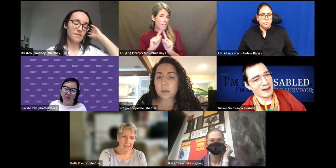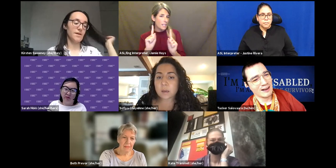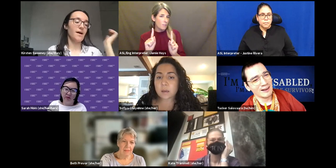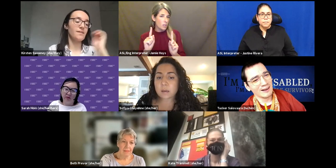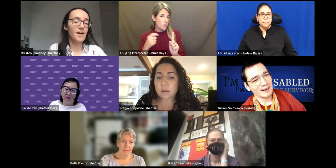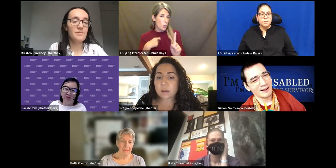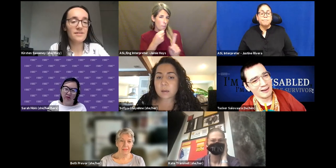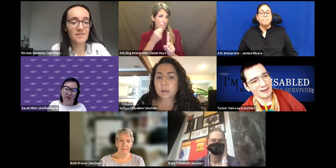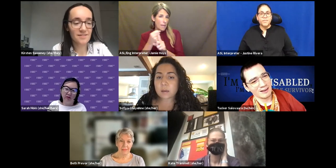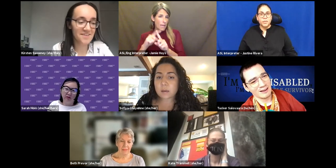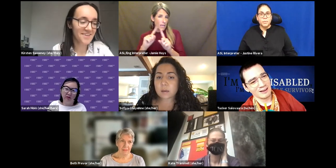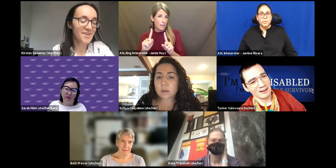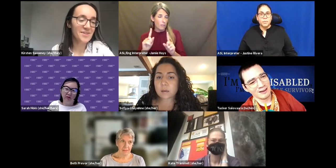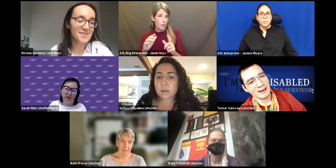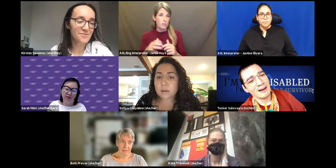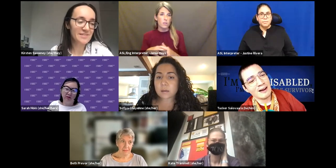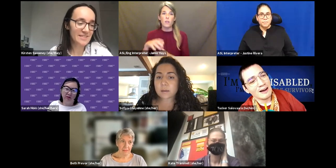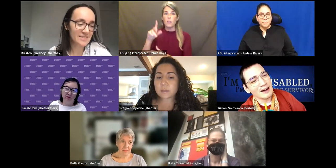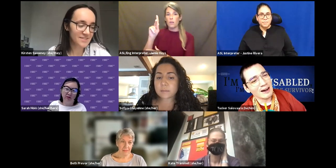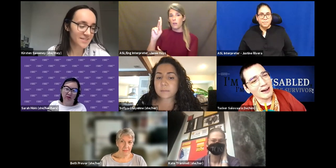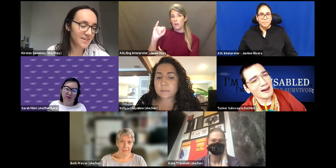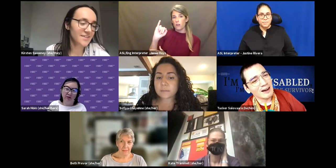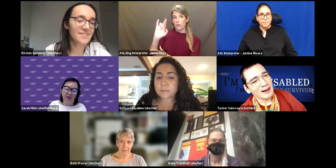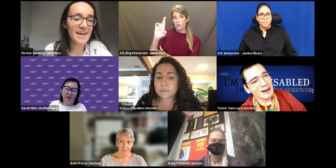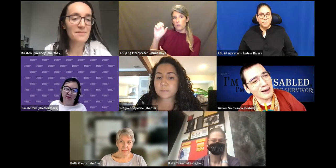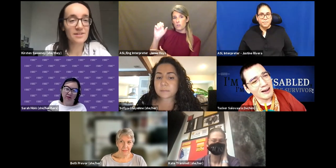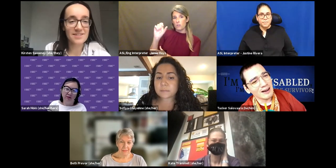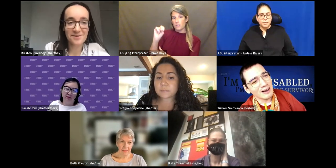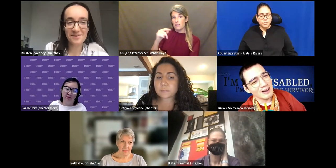Kirsten Sweeney: Yeah, I mean, the difference is ableism.